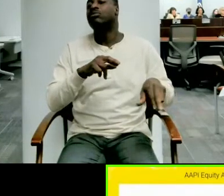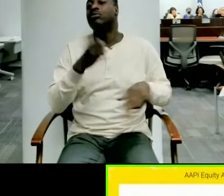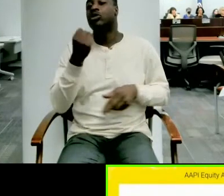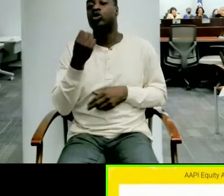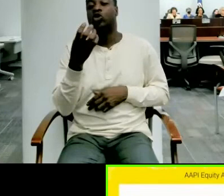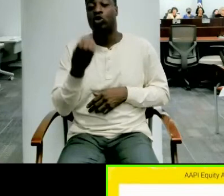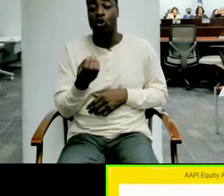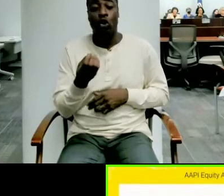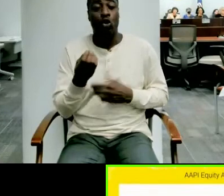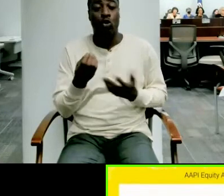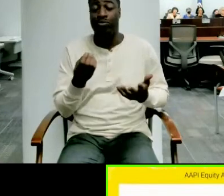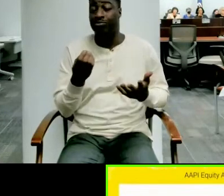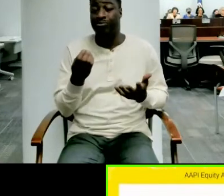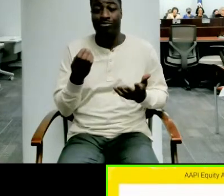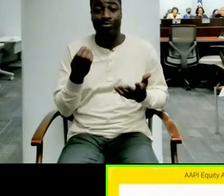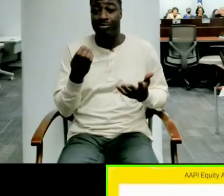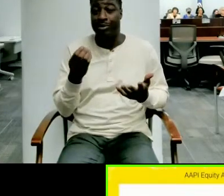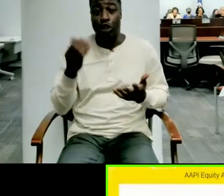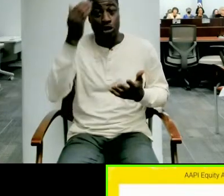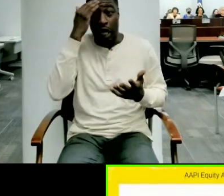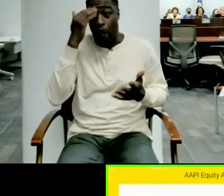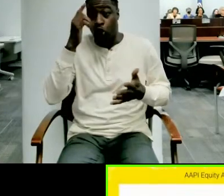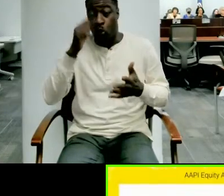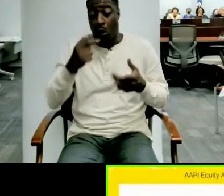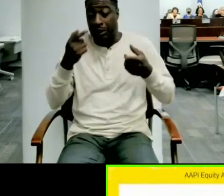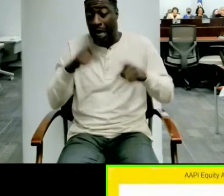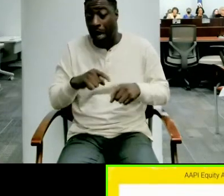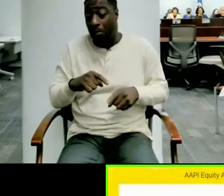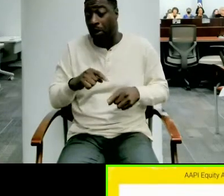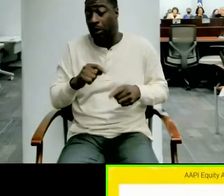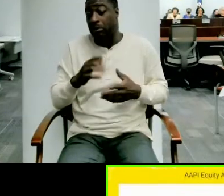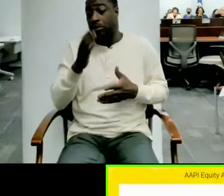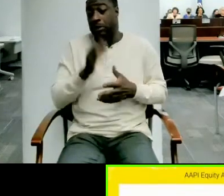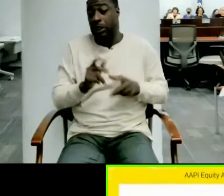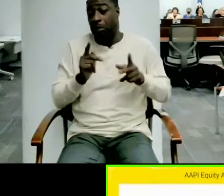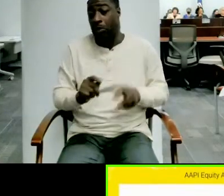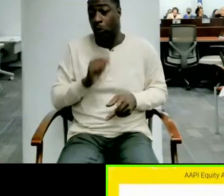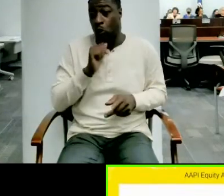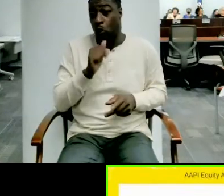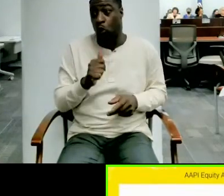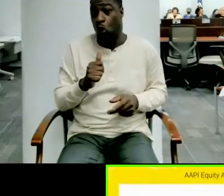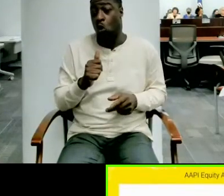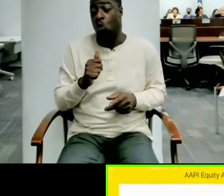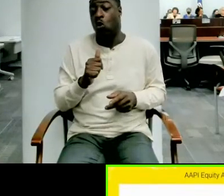common knowledge of what's happening across our country, but don't necessarily want to